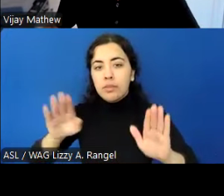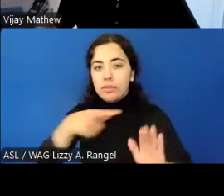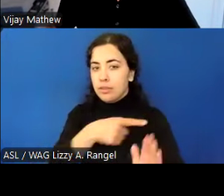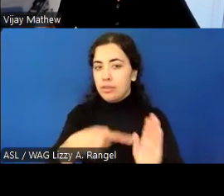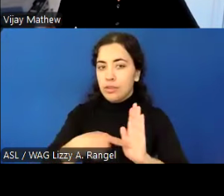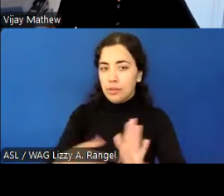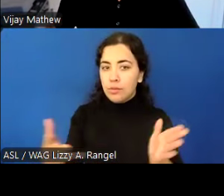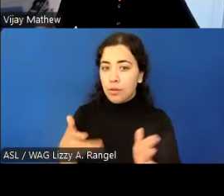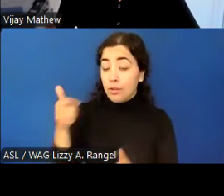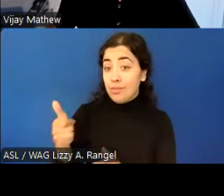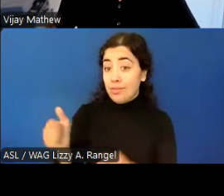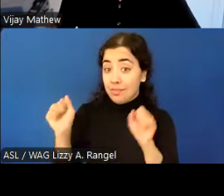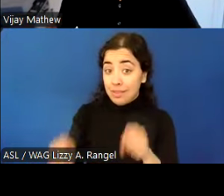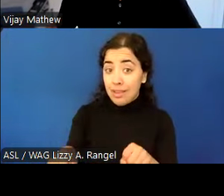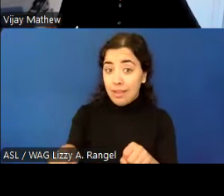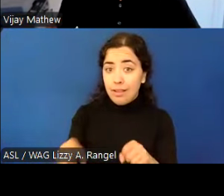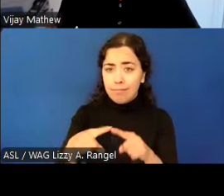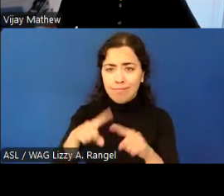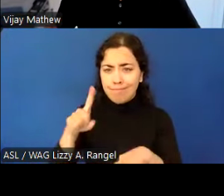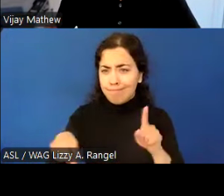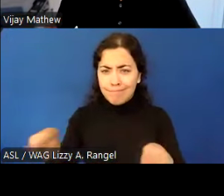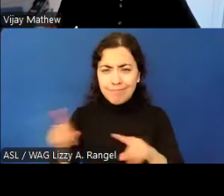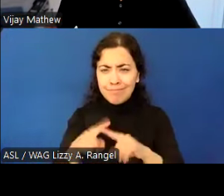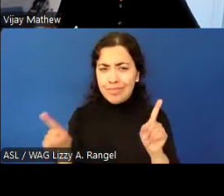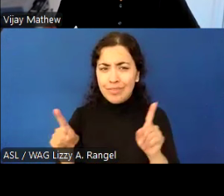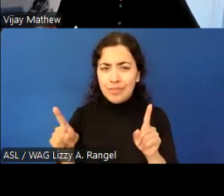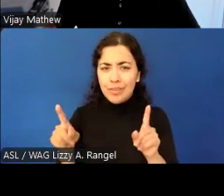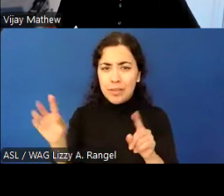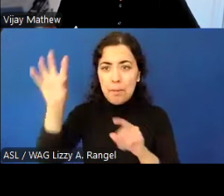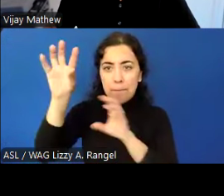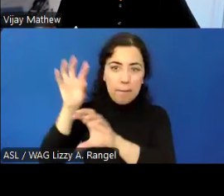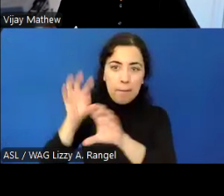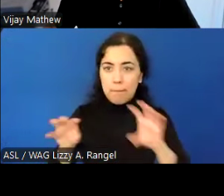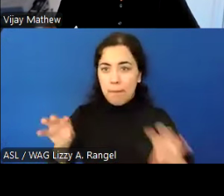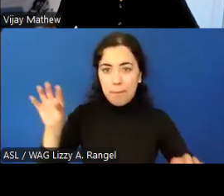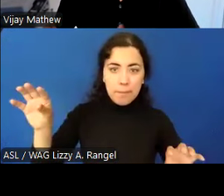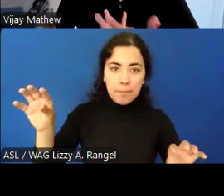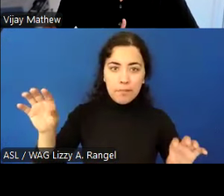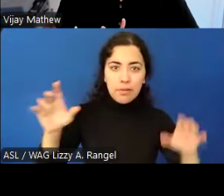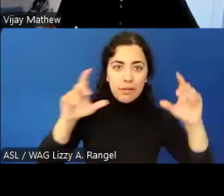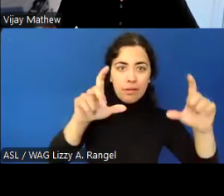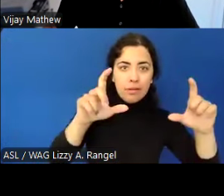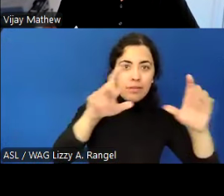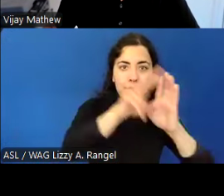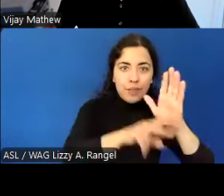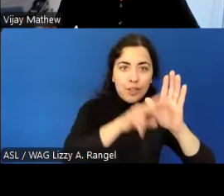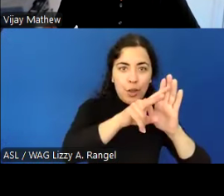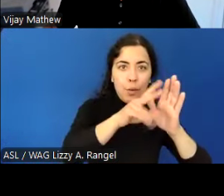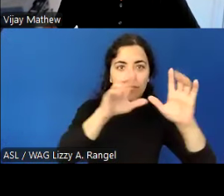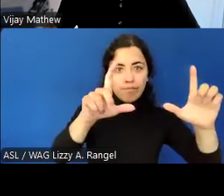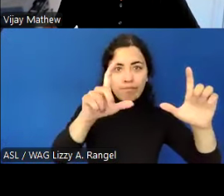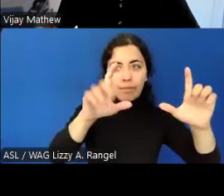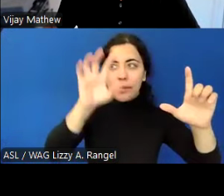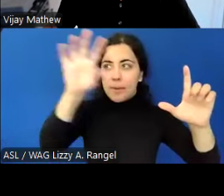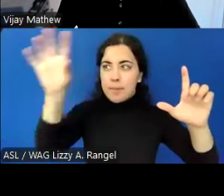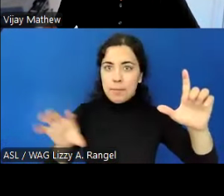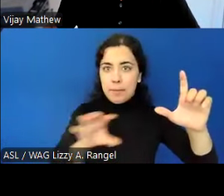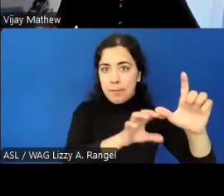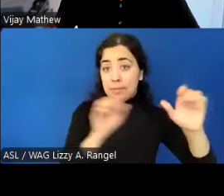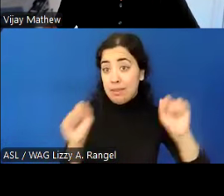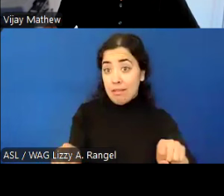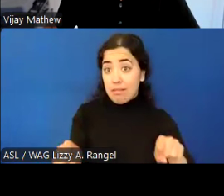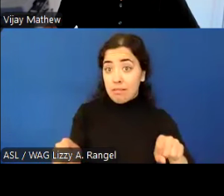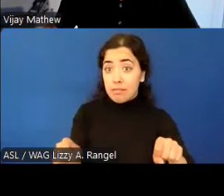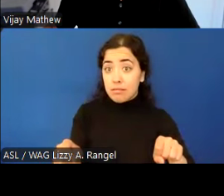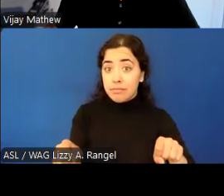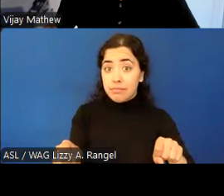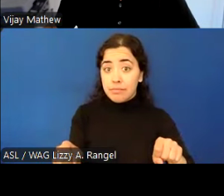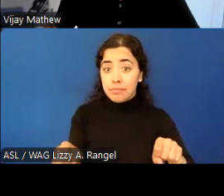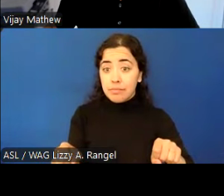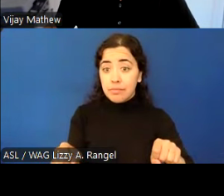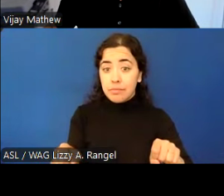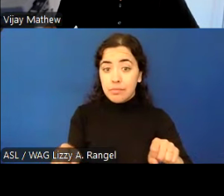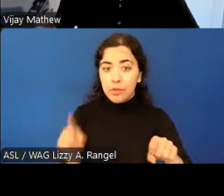can have various sources that populate your -- a video program. And then arrange it how you would